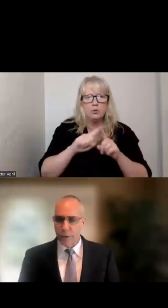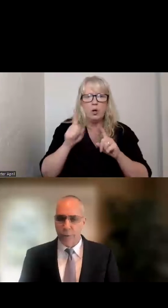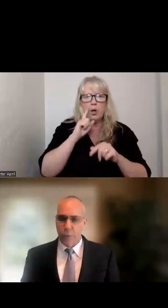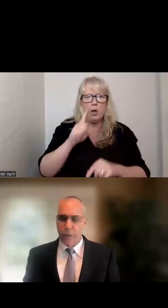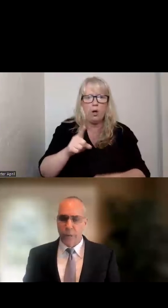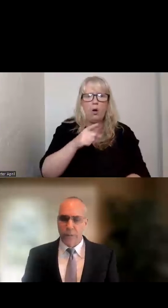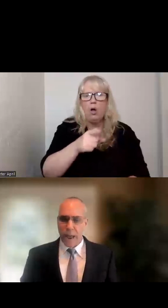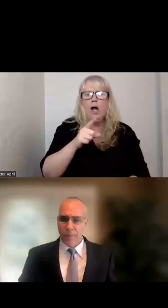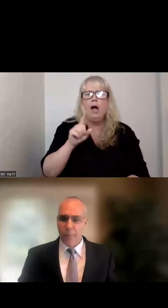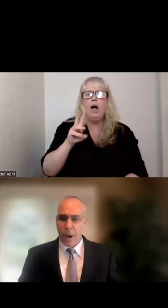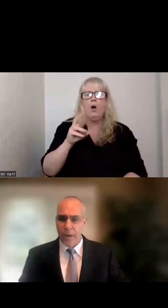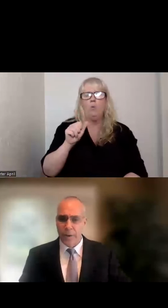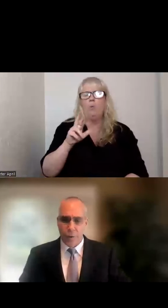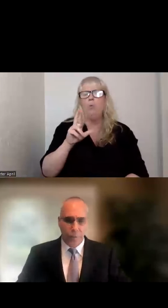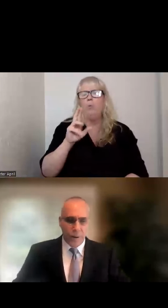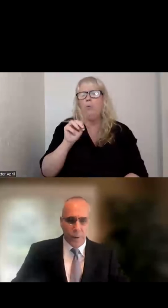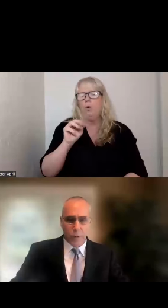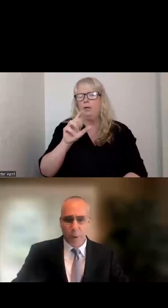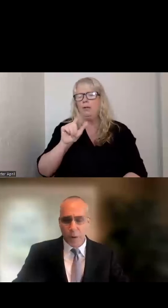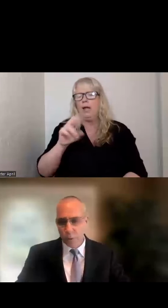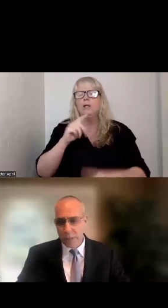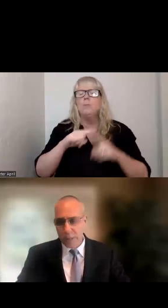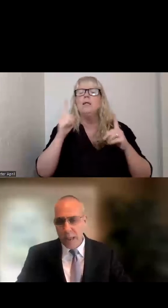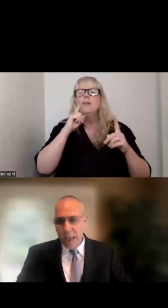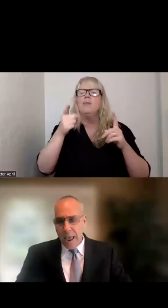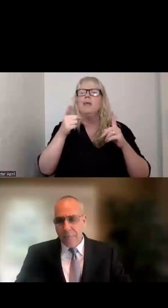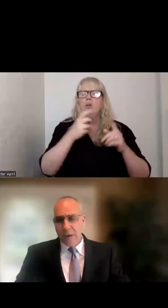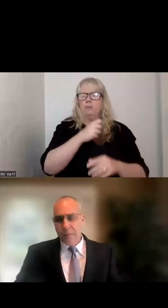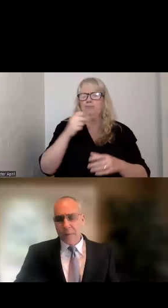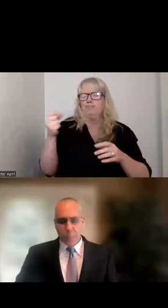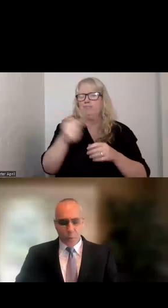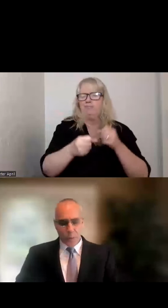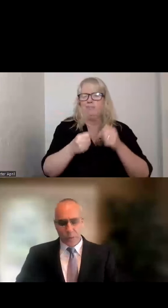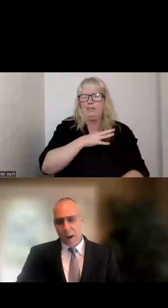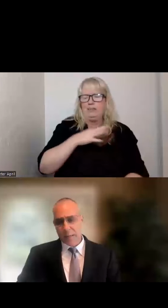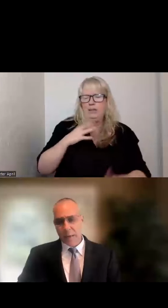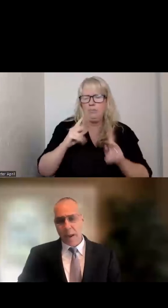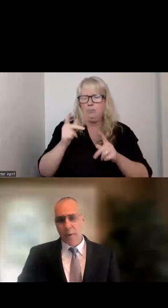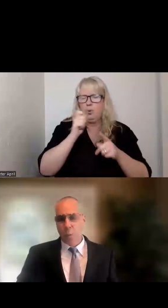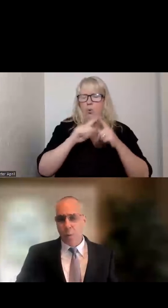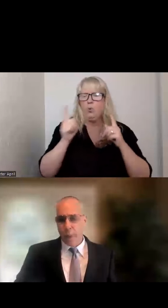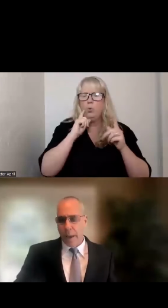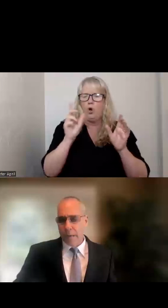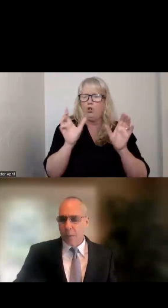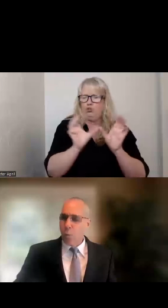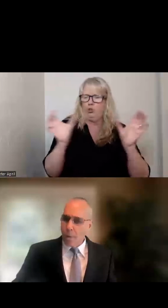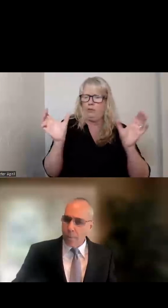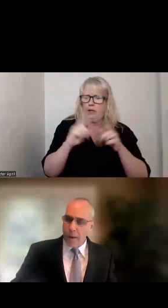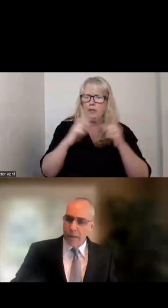THEY ARE GENERALLY STAFFED BY SPECIALISTS. THE DIFFERENCE IS THAT